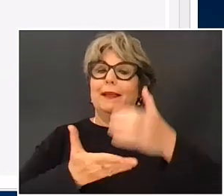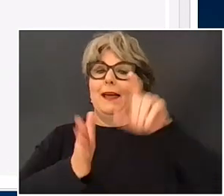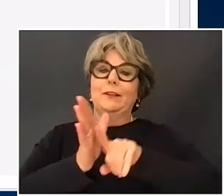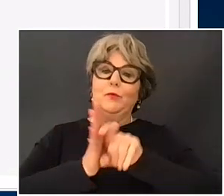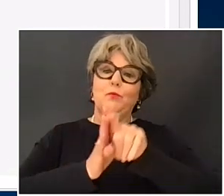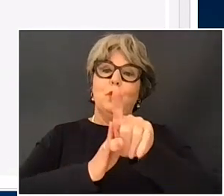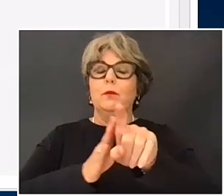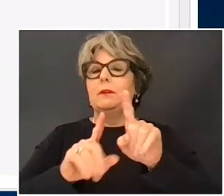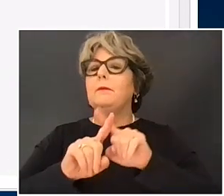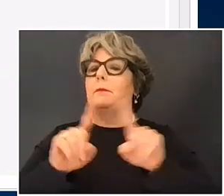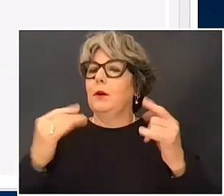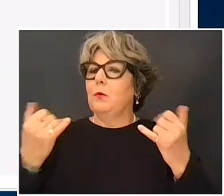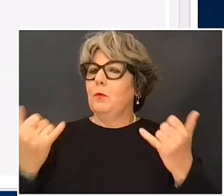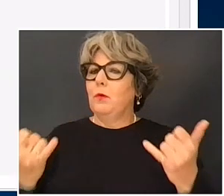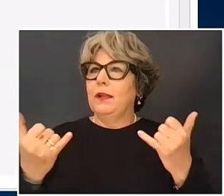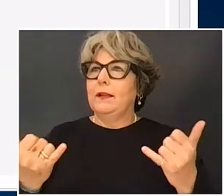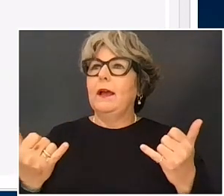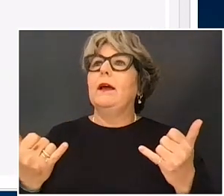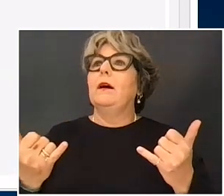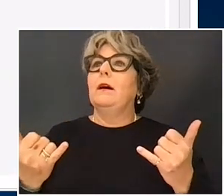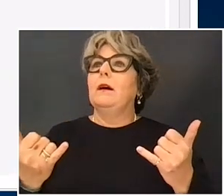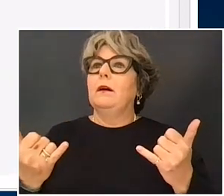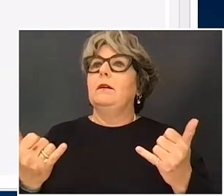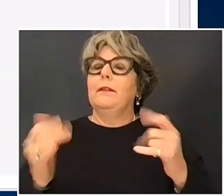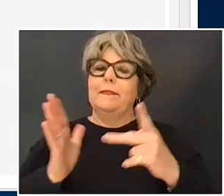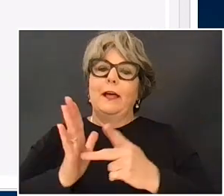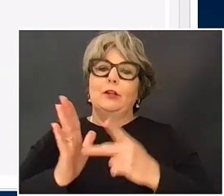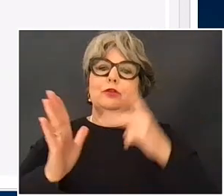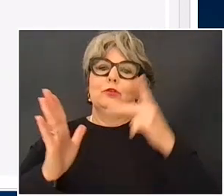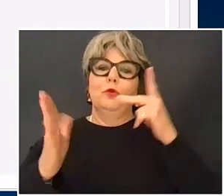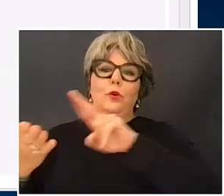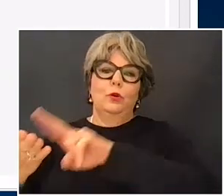around the dual enrollment opportunities with high school partners.